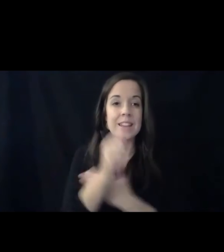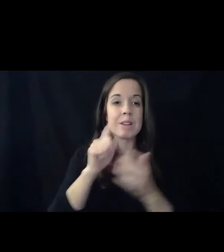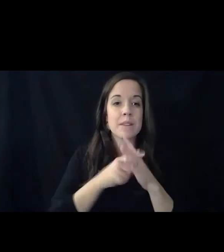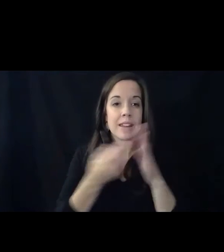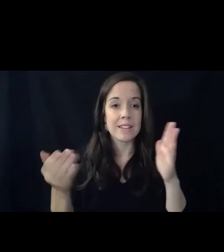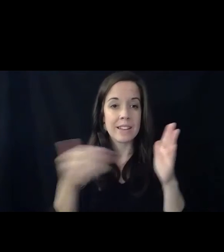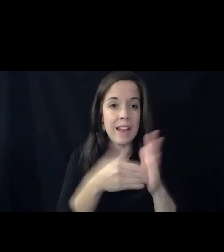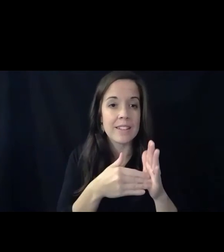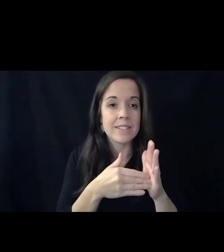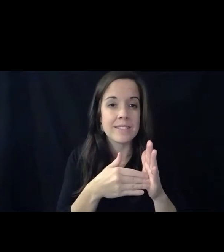Thank you so much, everyone.